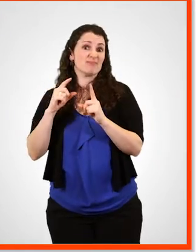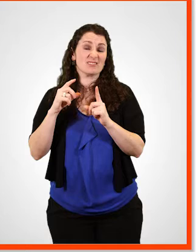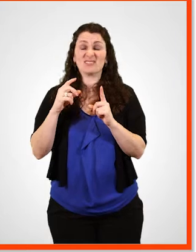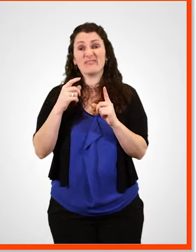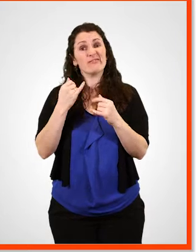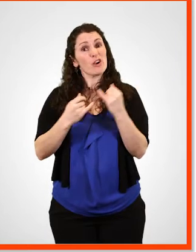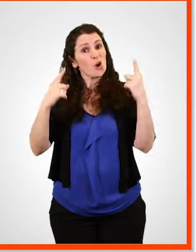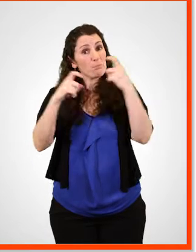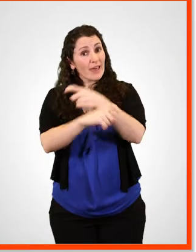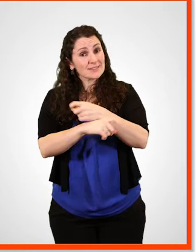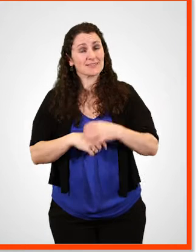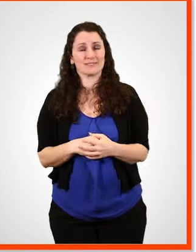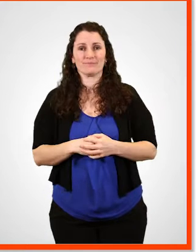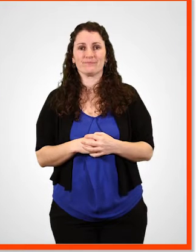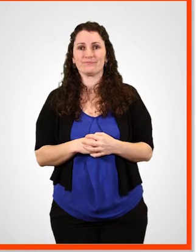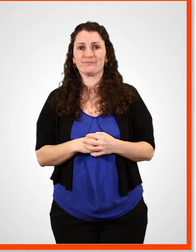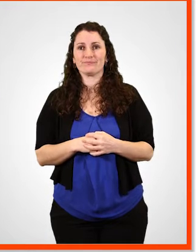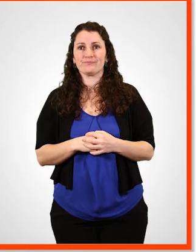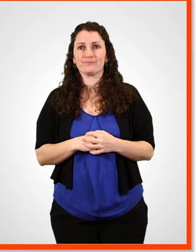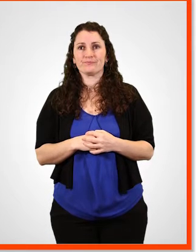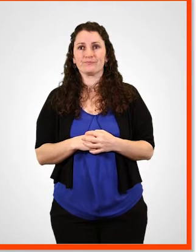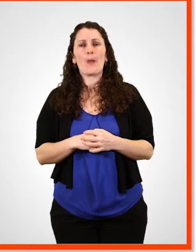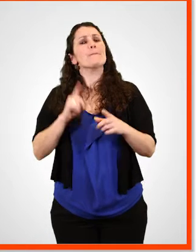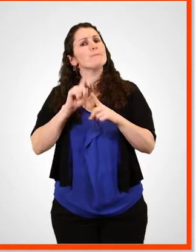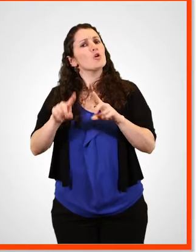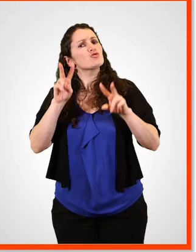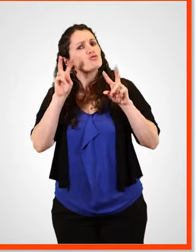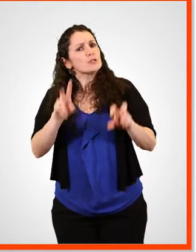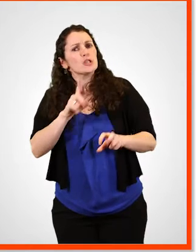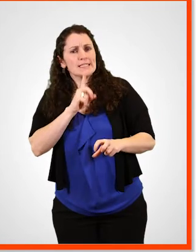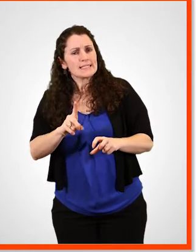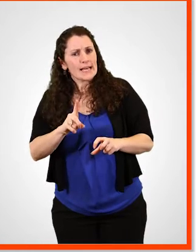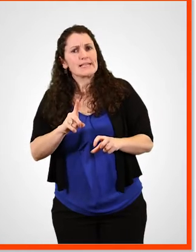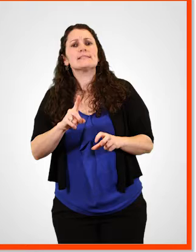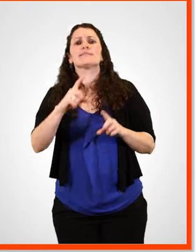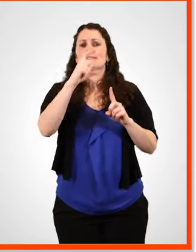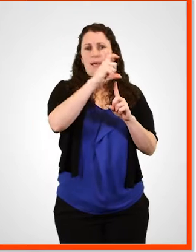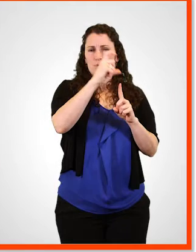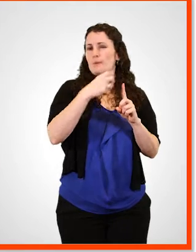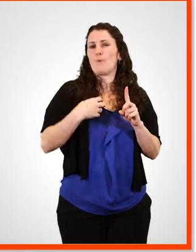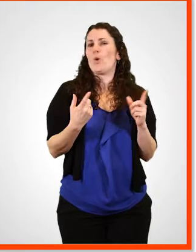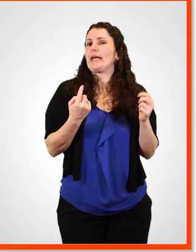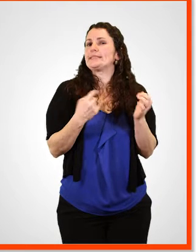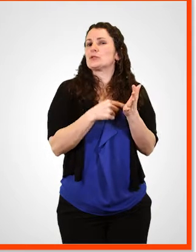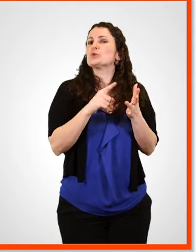What we know from research is the upper case letters are easier for children to learn, they're more distinct, and if you remember